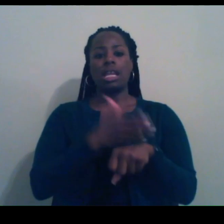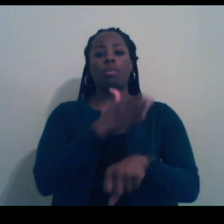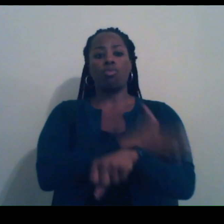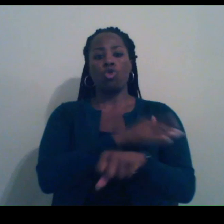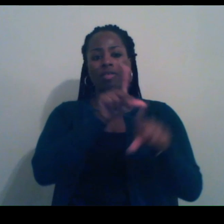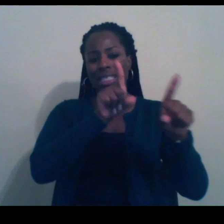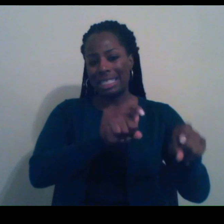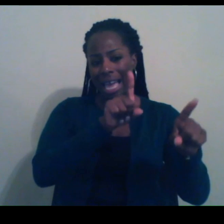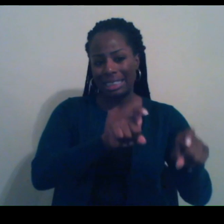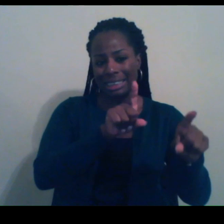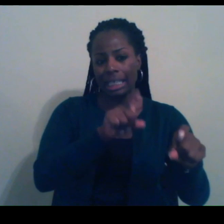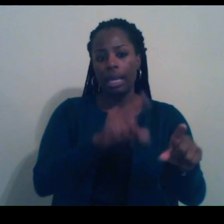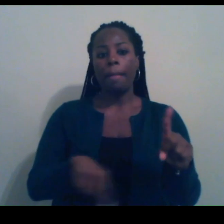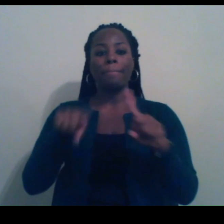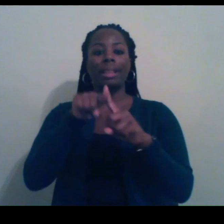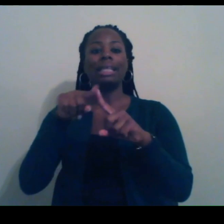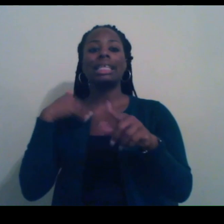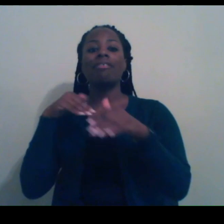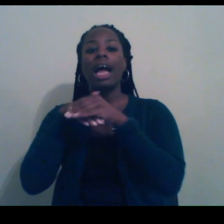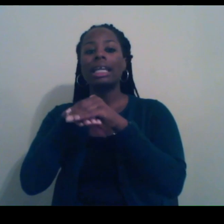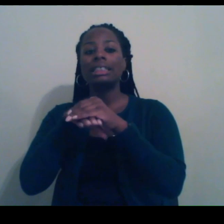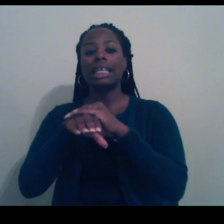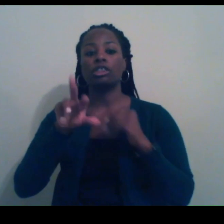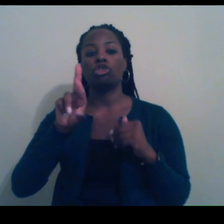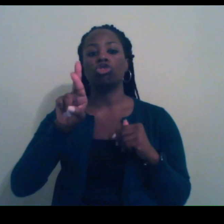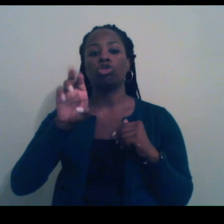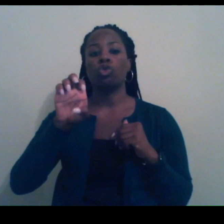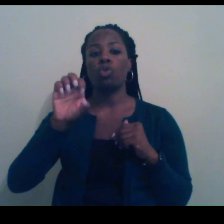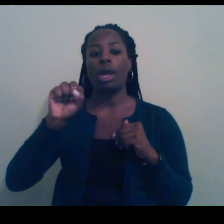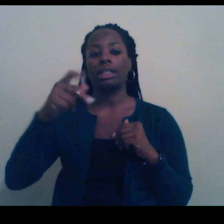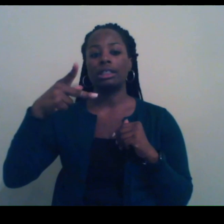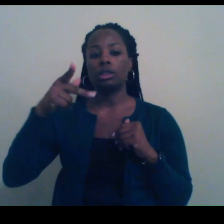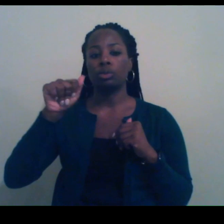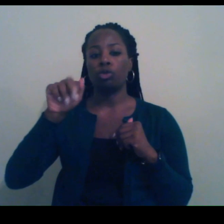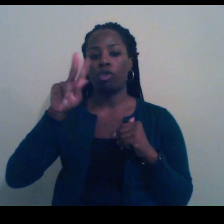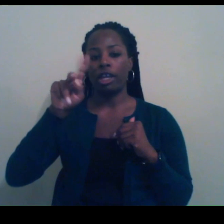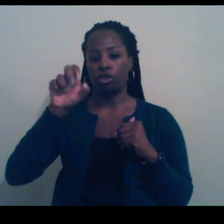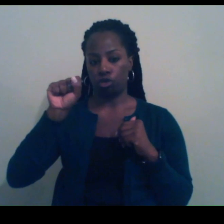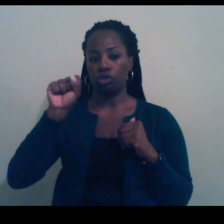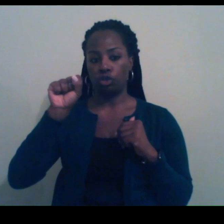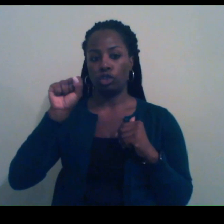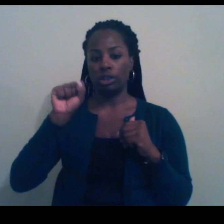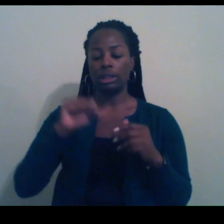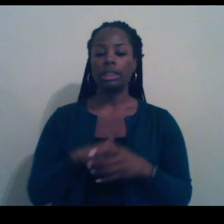respirators needed by healthcare workers the vice president, Dr. Schuchat of the